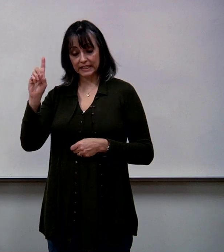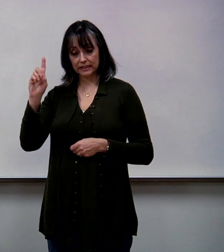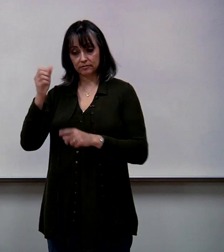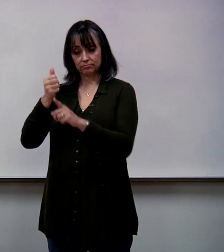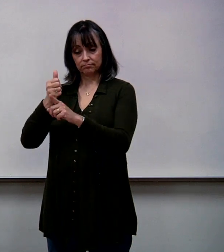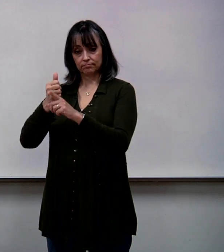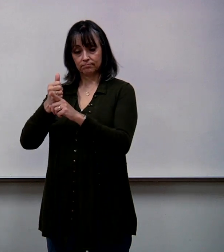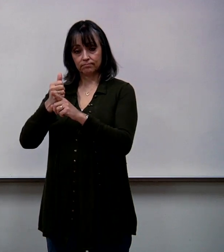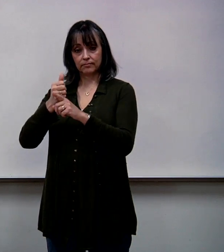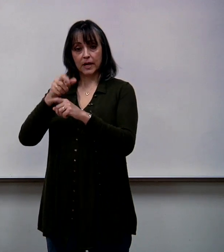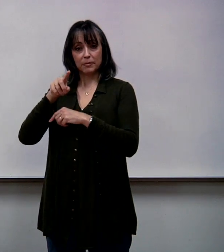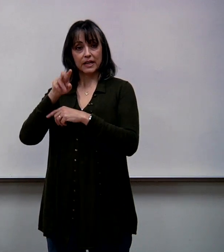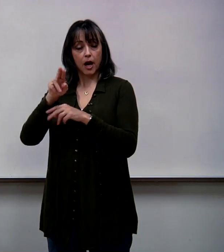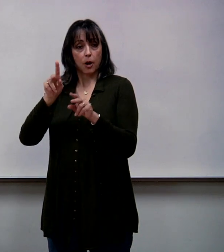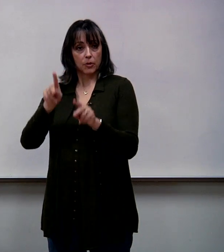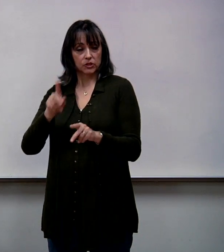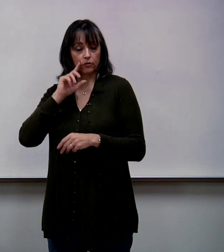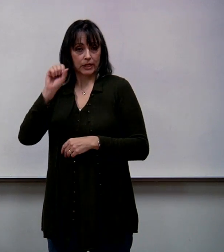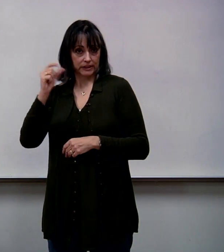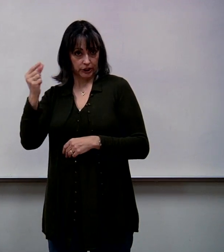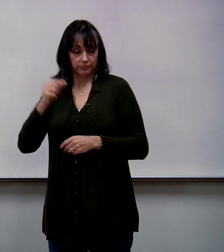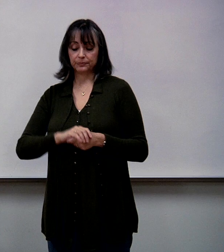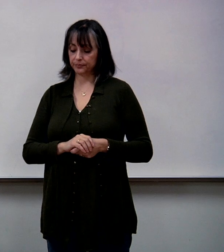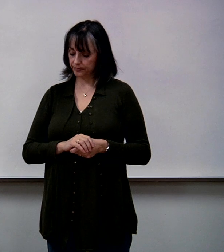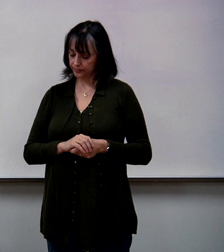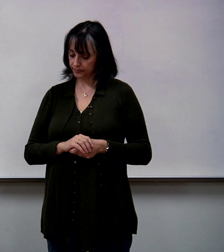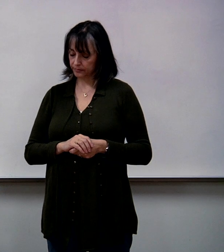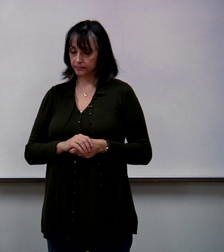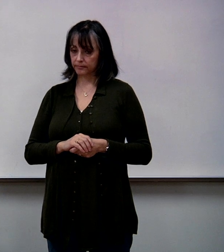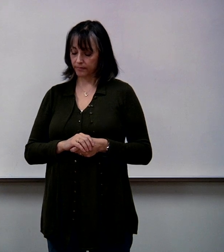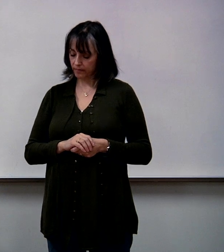Erin Supinka,